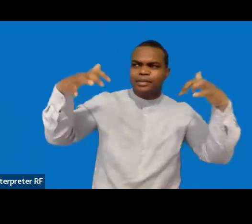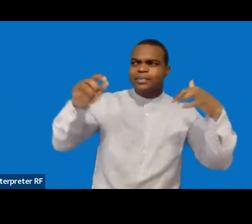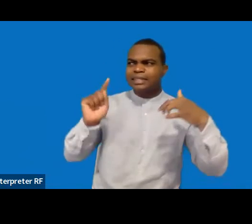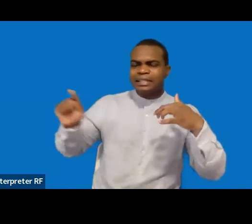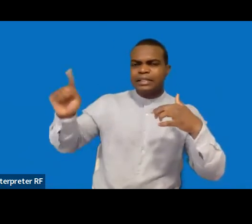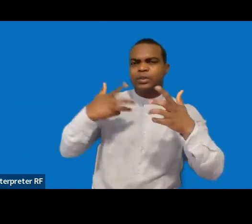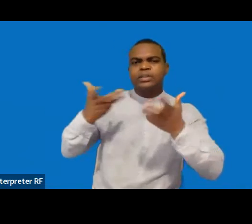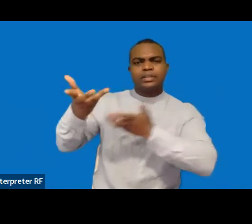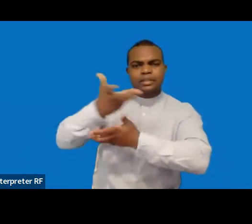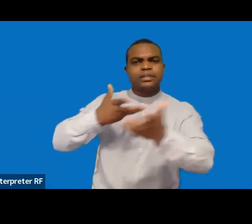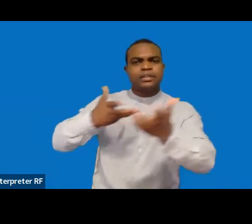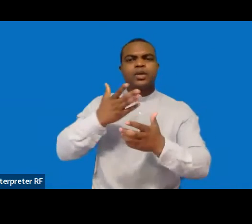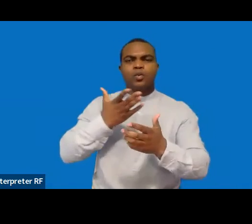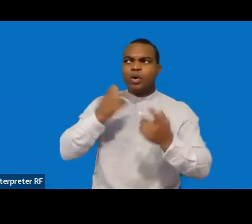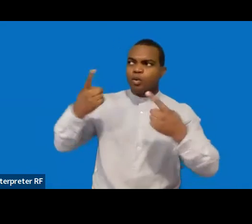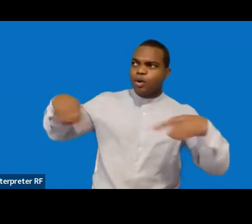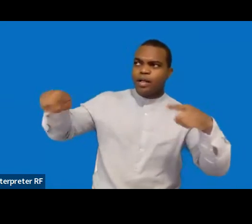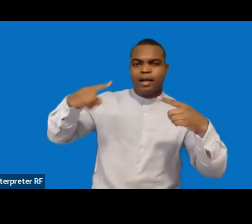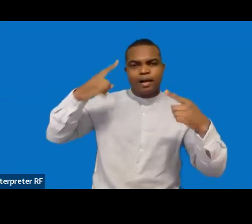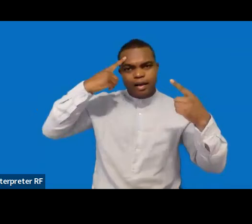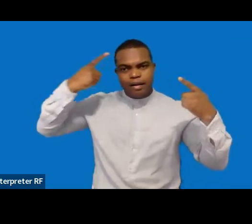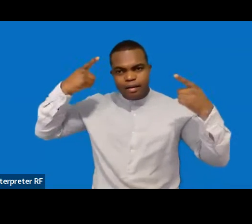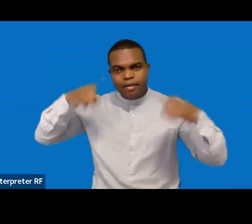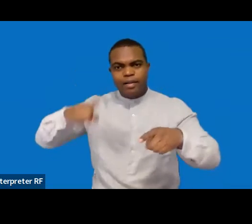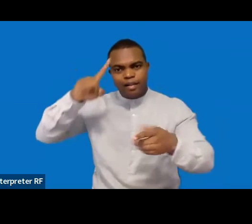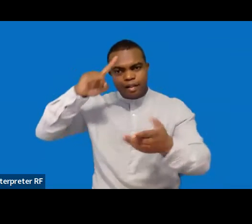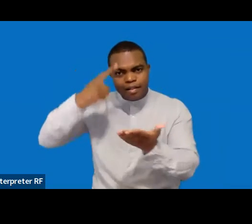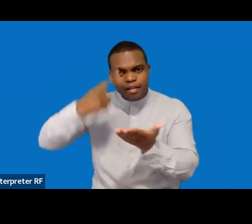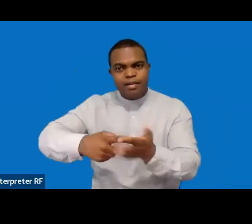Just a few notes on the agenda. We will start with a key note video